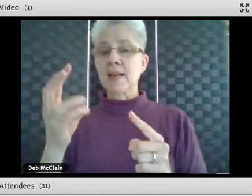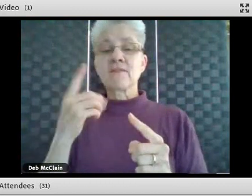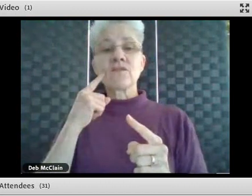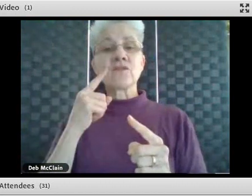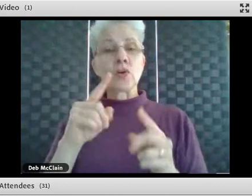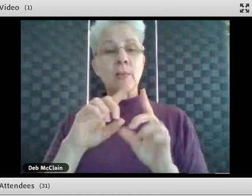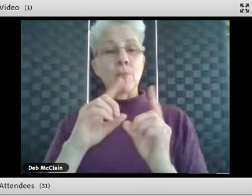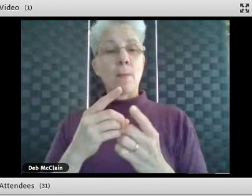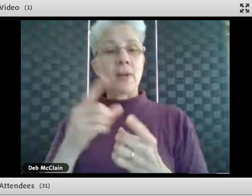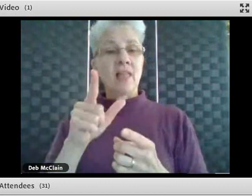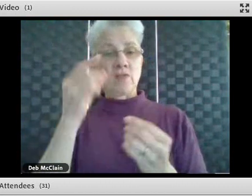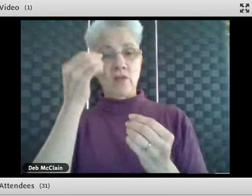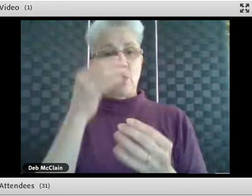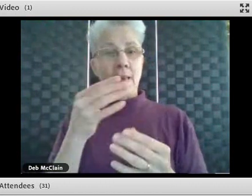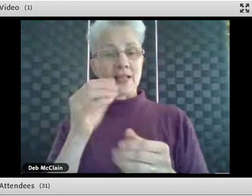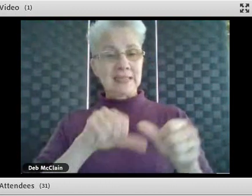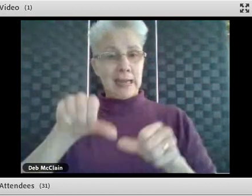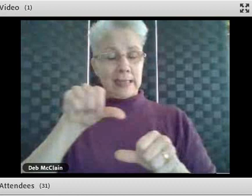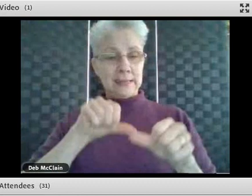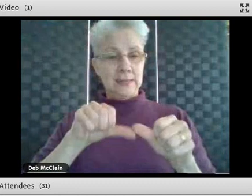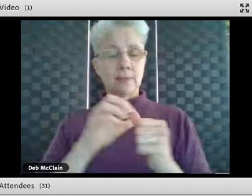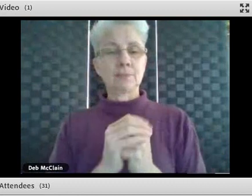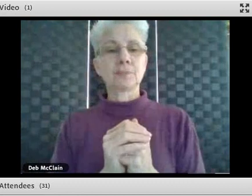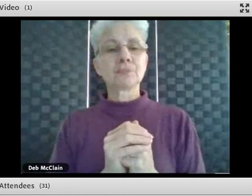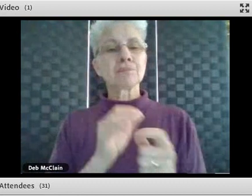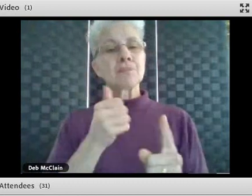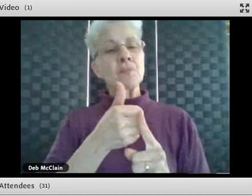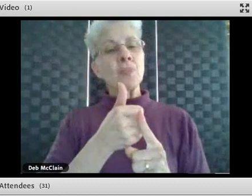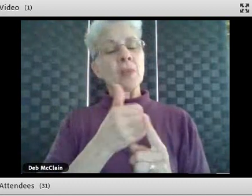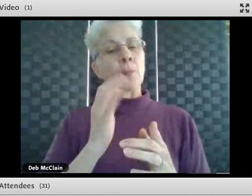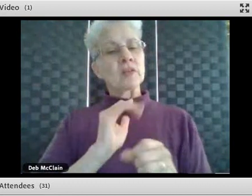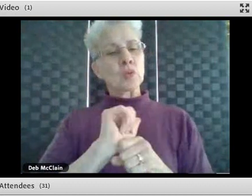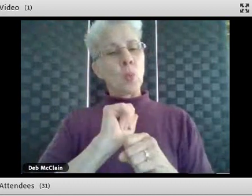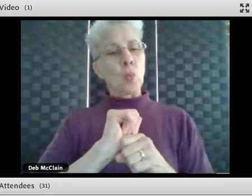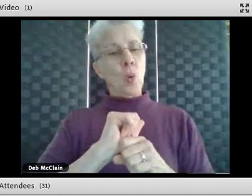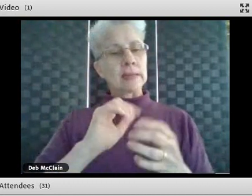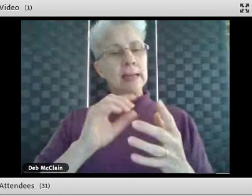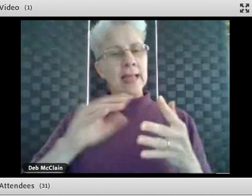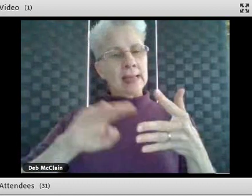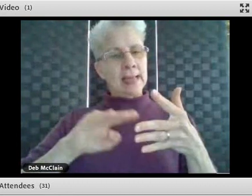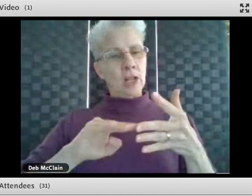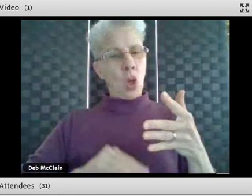for the Department of Library and Information Sciences. She previously worked as a cataloger